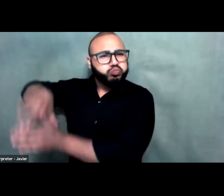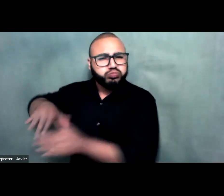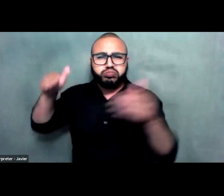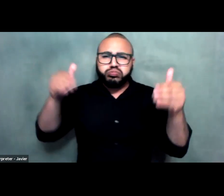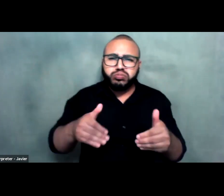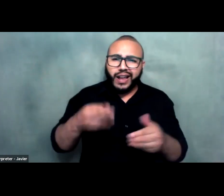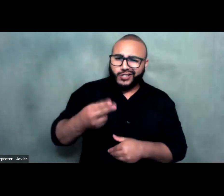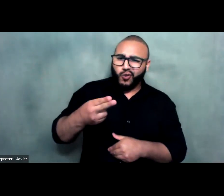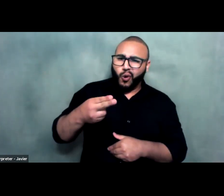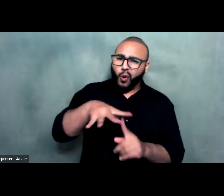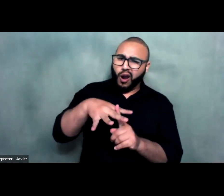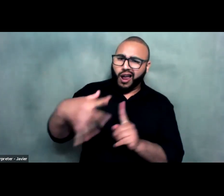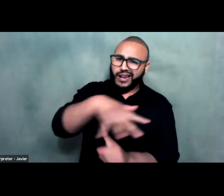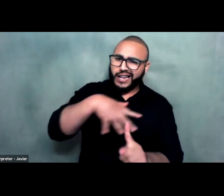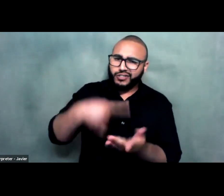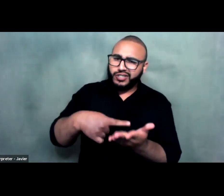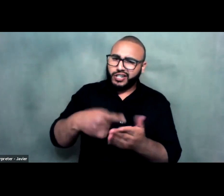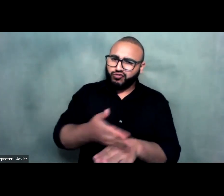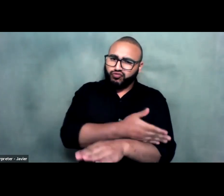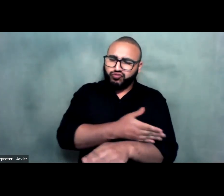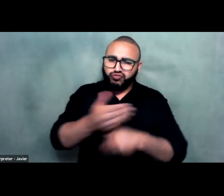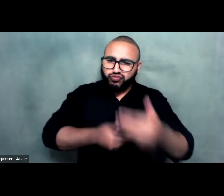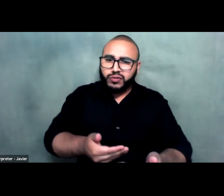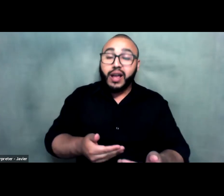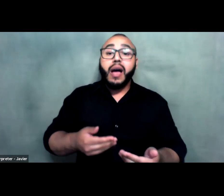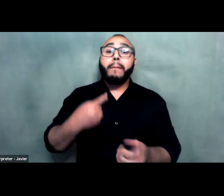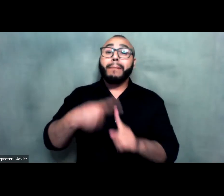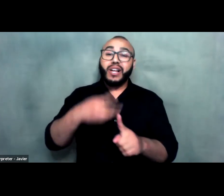show how the debate has always been about much more than immigration itself, and is